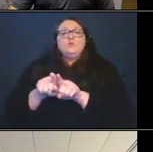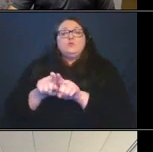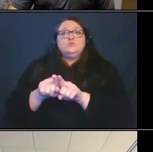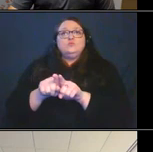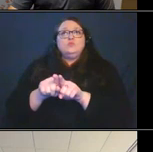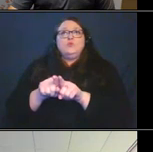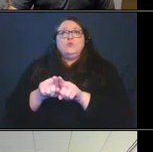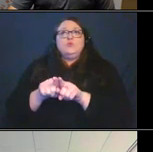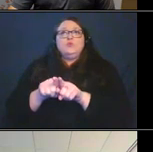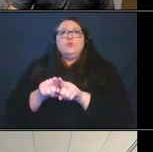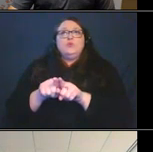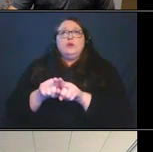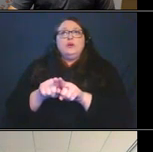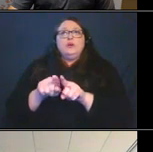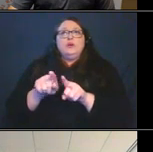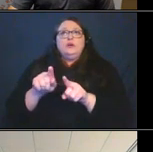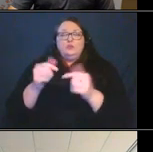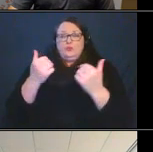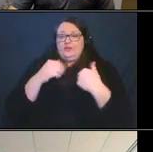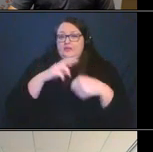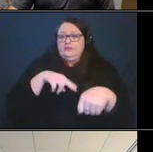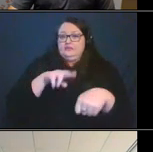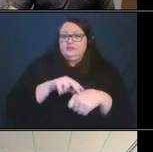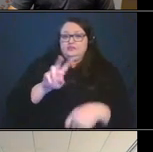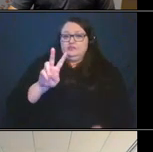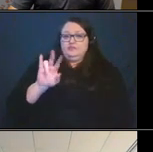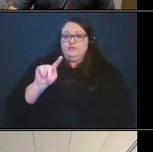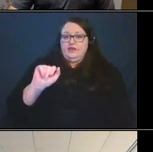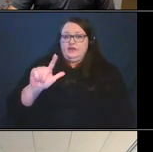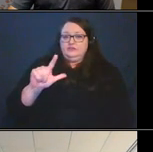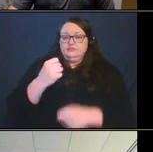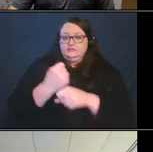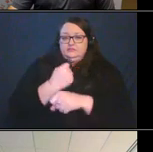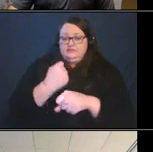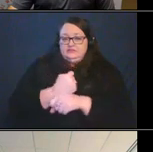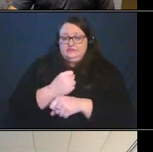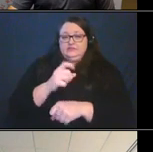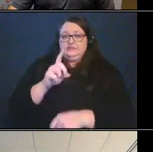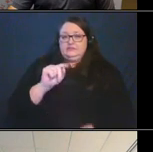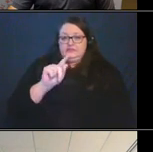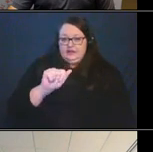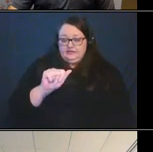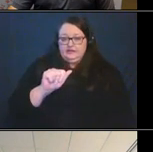from the National Vital Statistics System, which curates the data and what we get is sufficiently